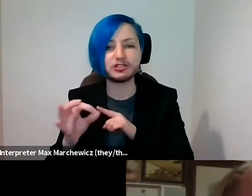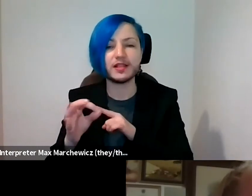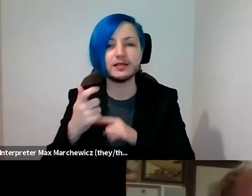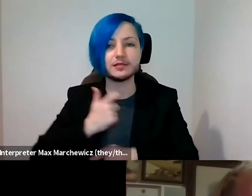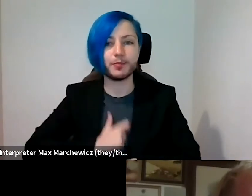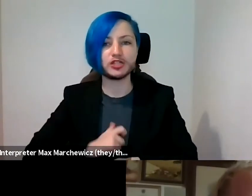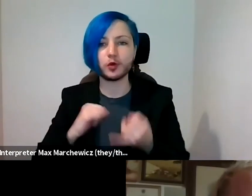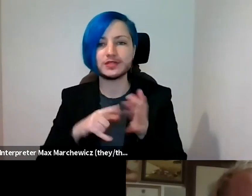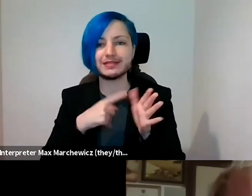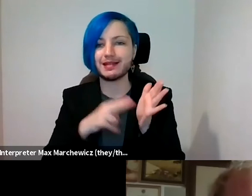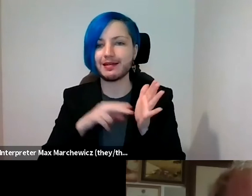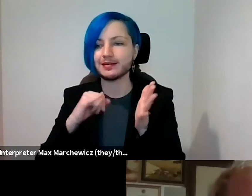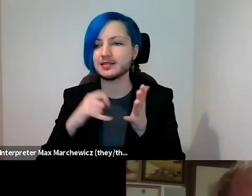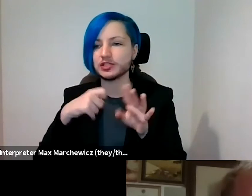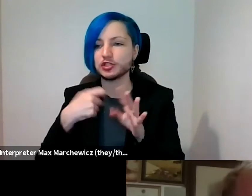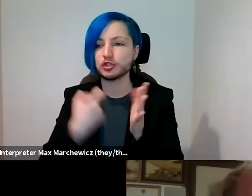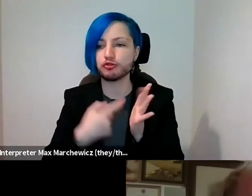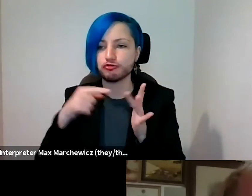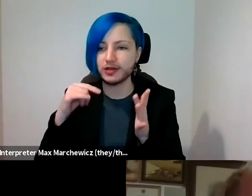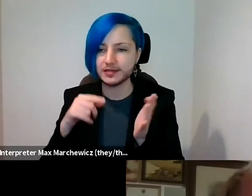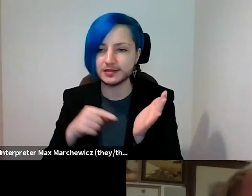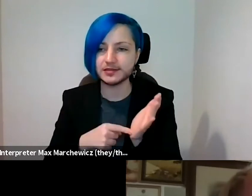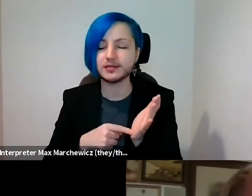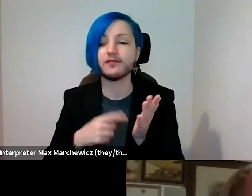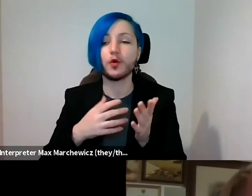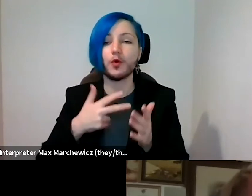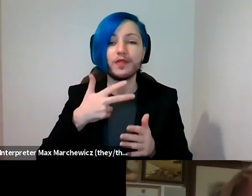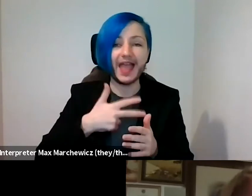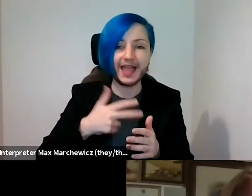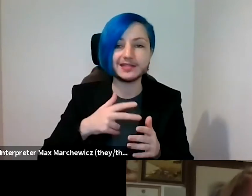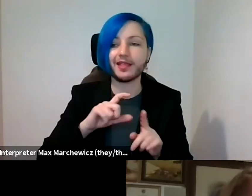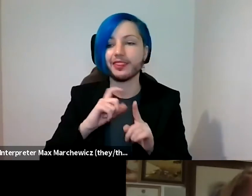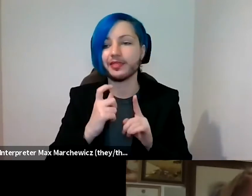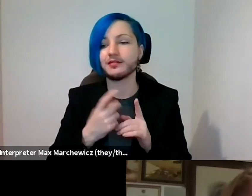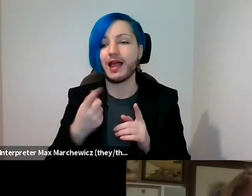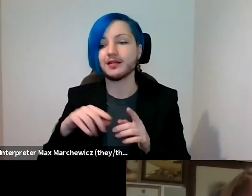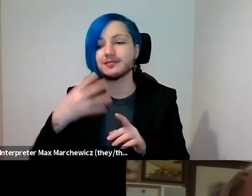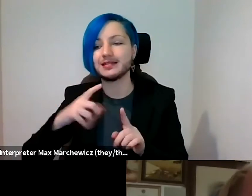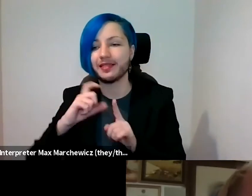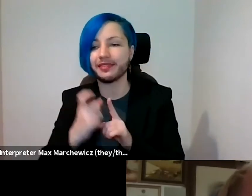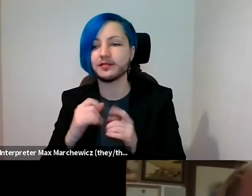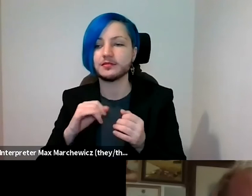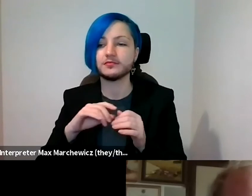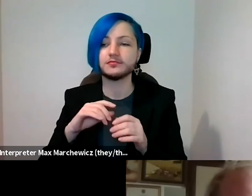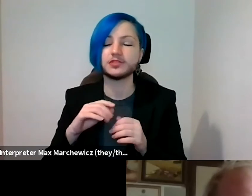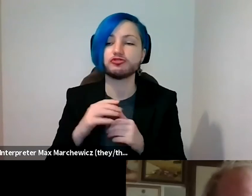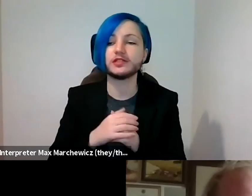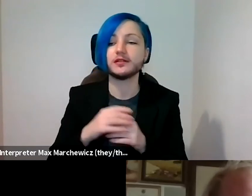at the turn of the 18th, in the 19th centuries, Mr. Levittus, and he was involved in literary circles of the time,